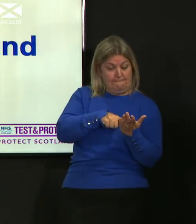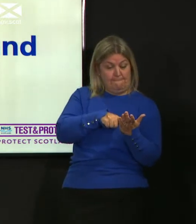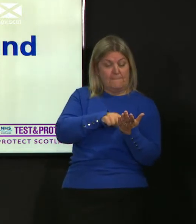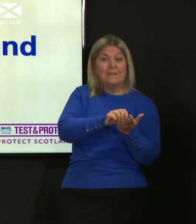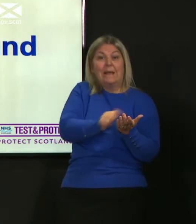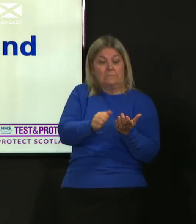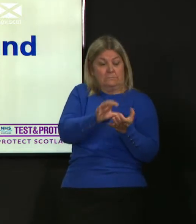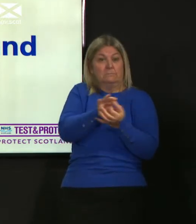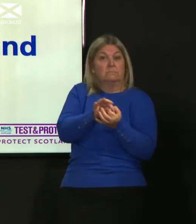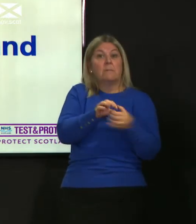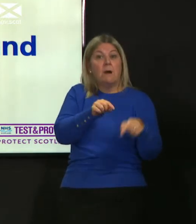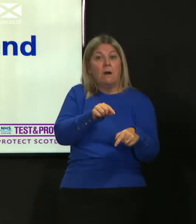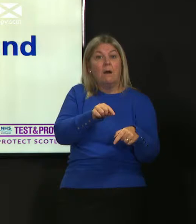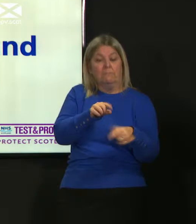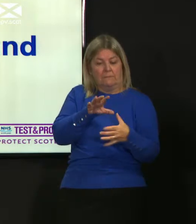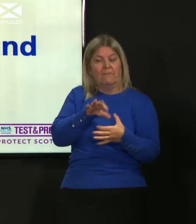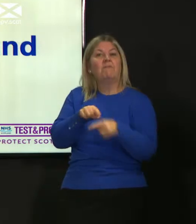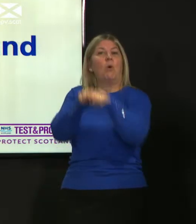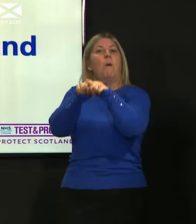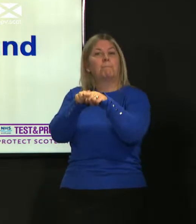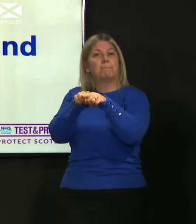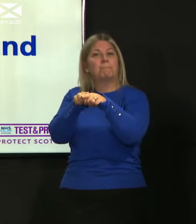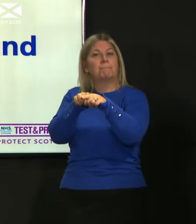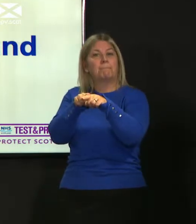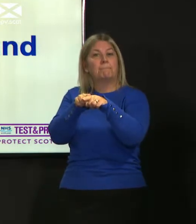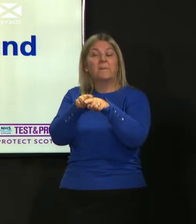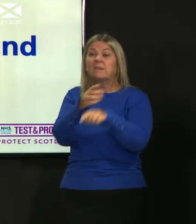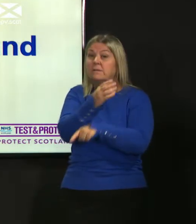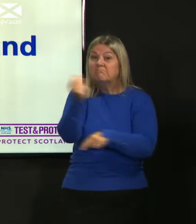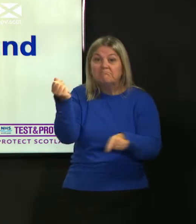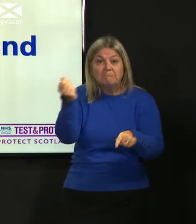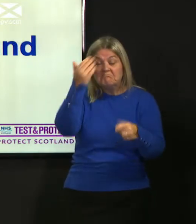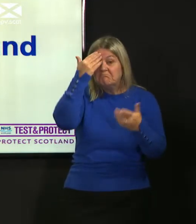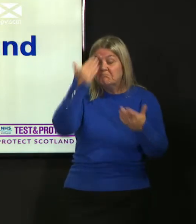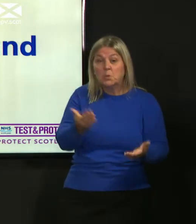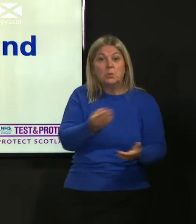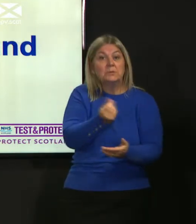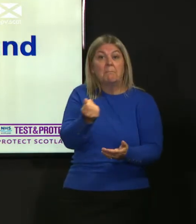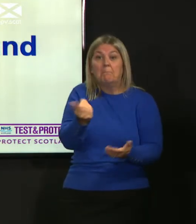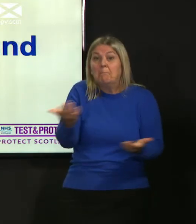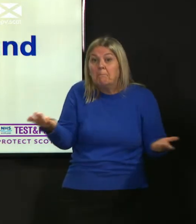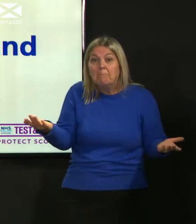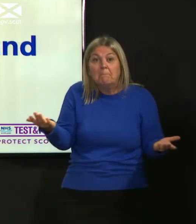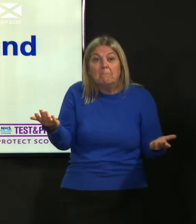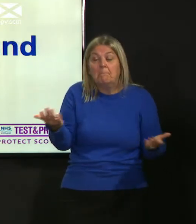some instances we don't know who would've been our close contacts, because we were in a restaurant or